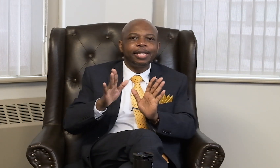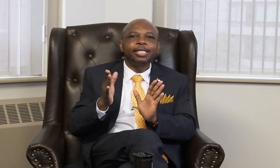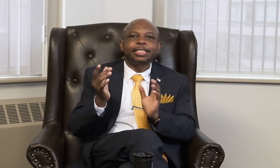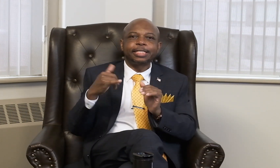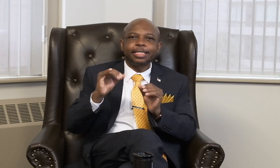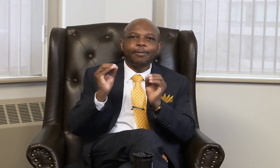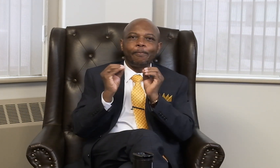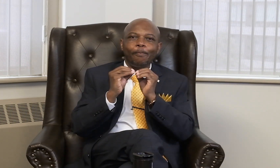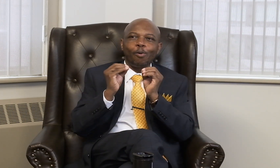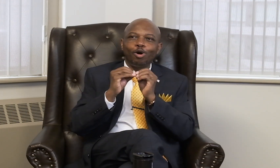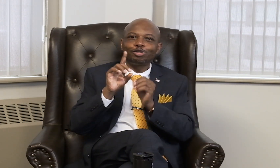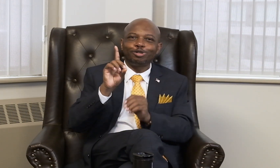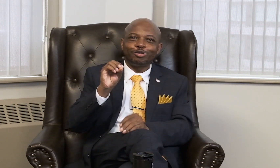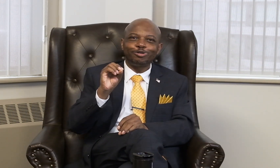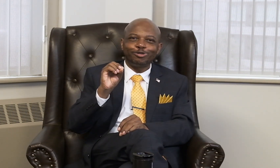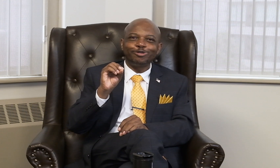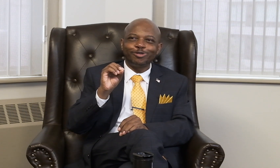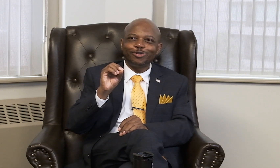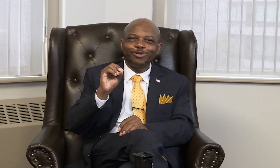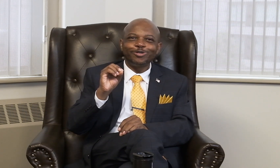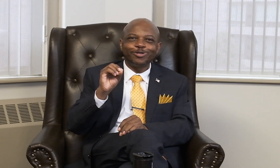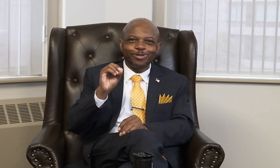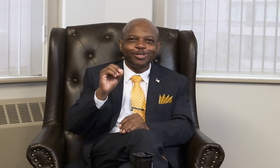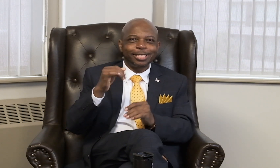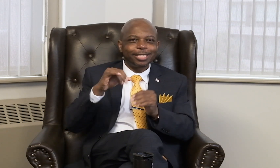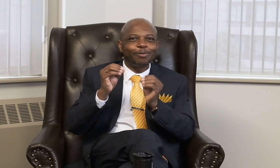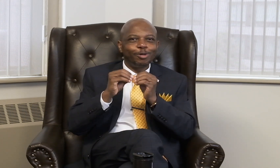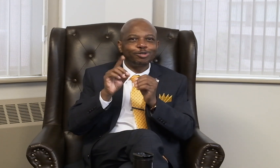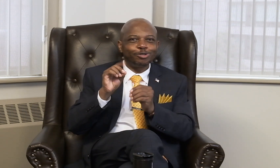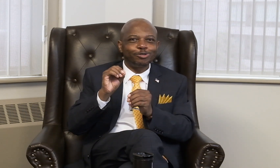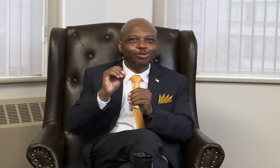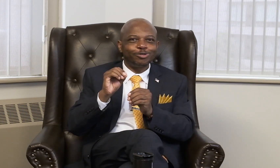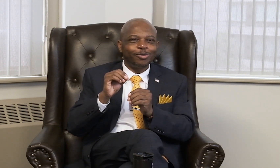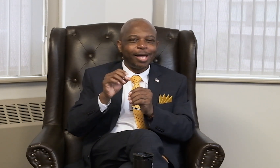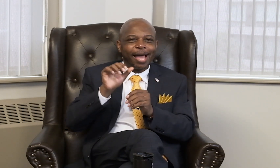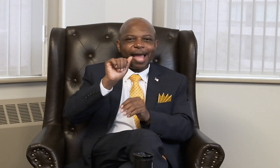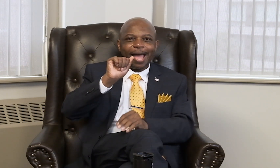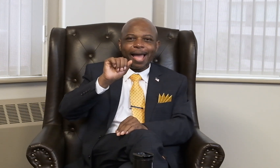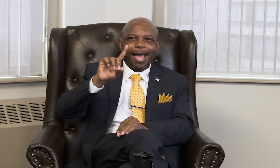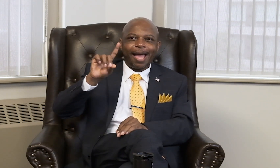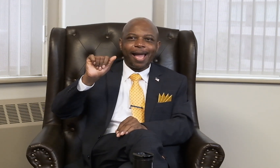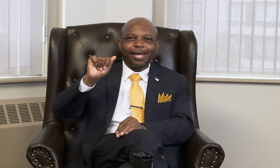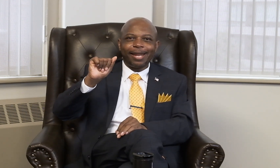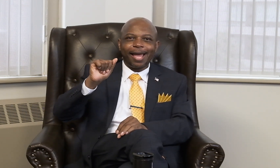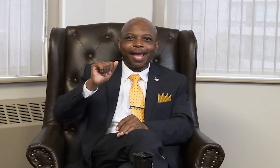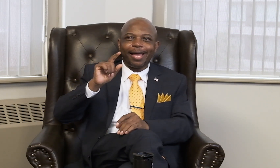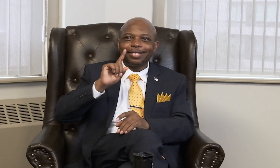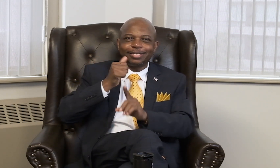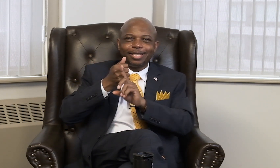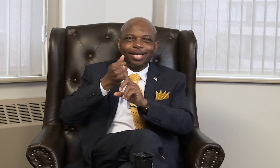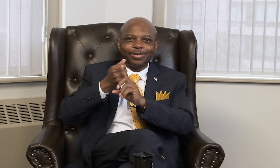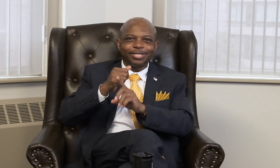I’m not making excuses, there is still more to do, there is still more to be done. The